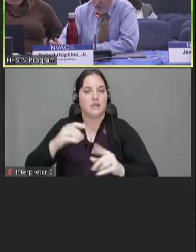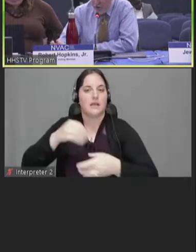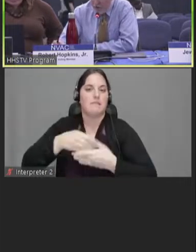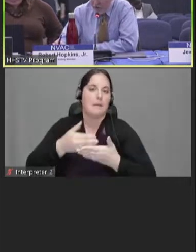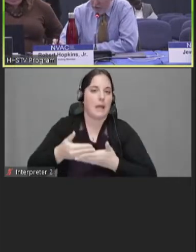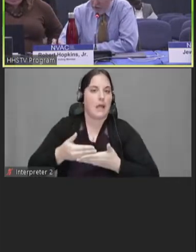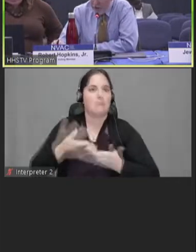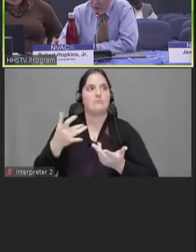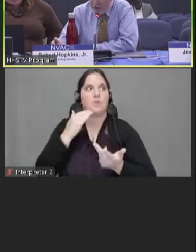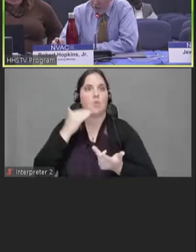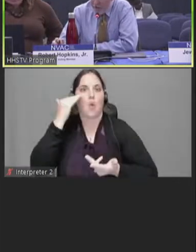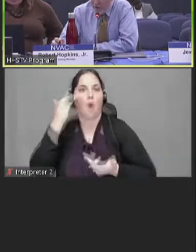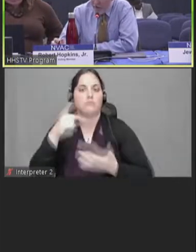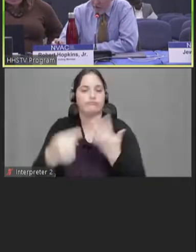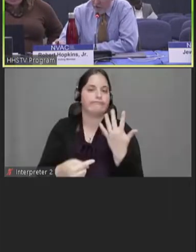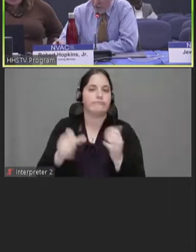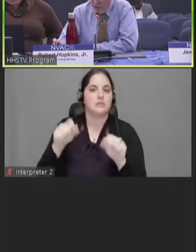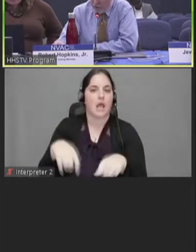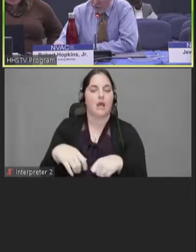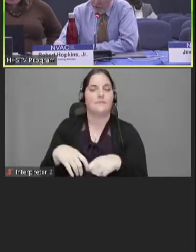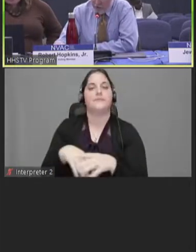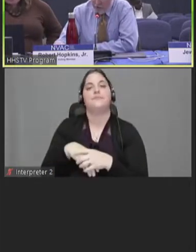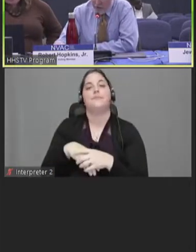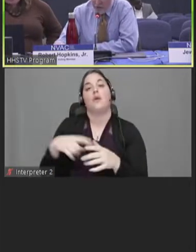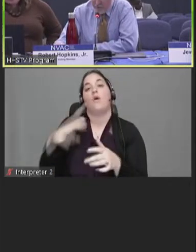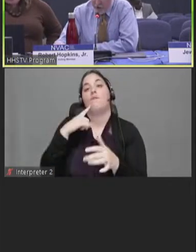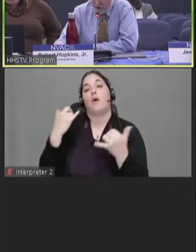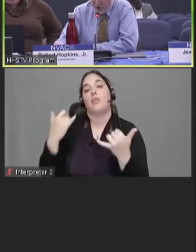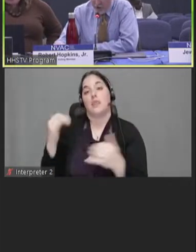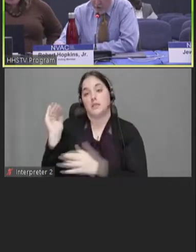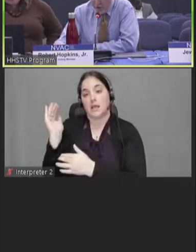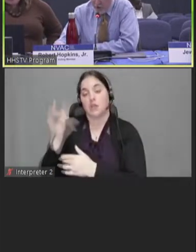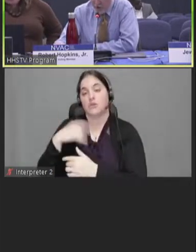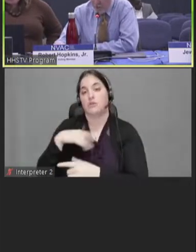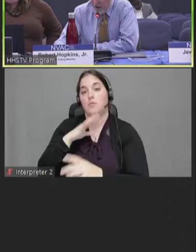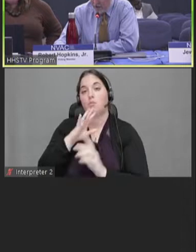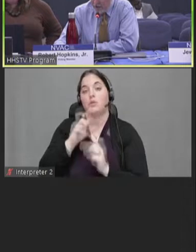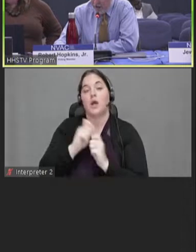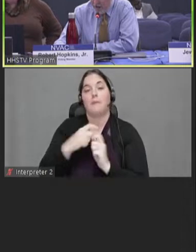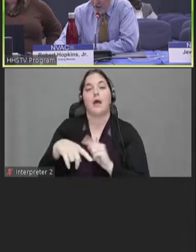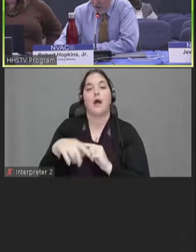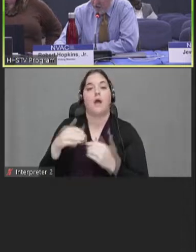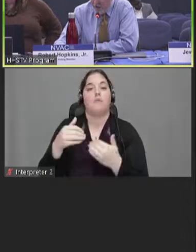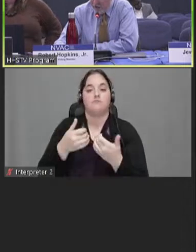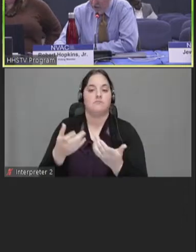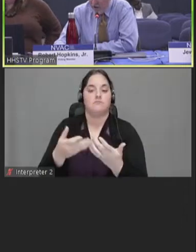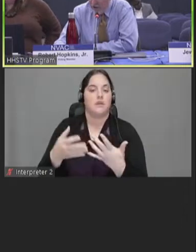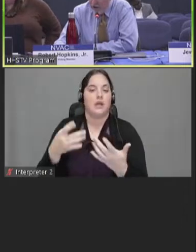In this session, our speakers will share thoughts about overcoming current vaccine limitations and